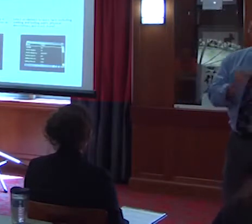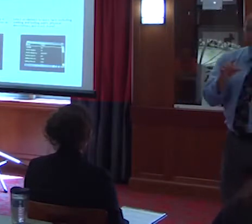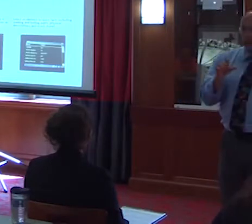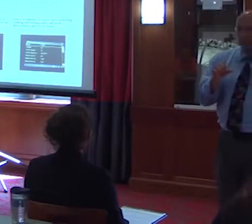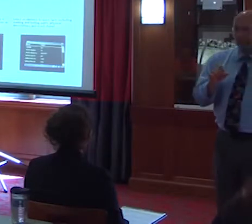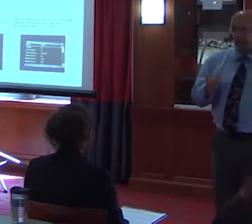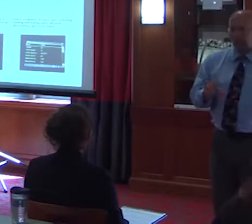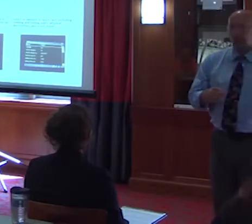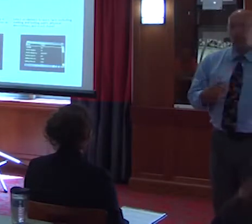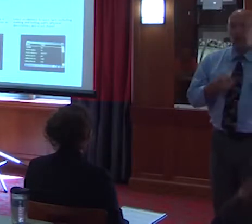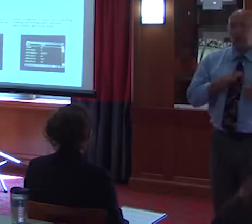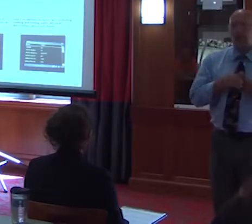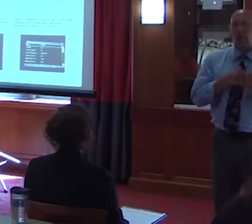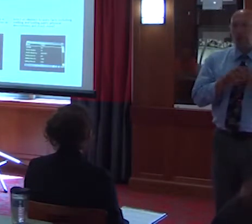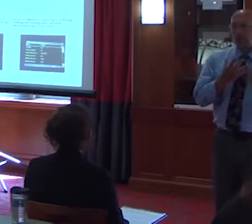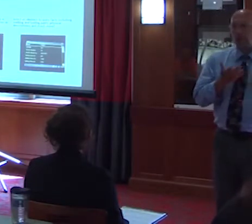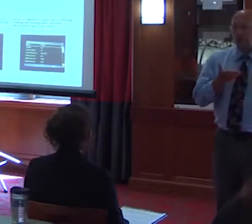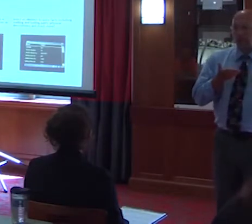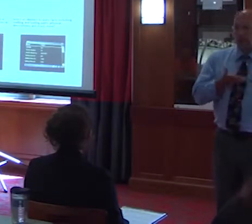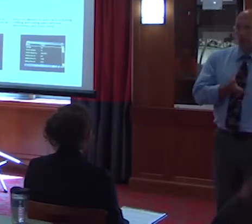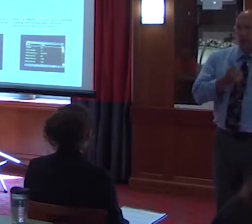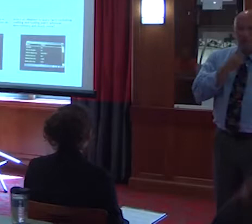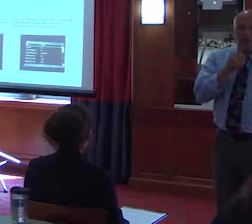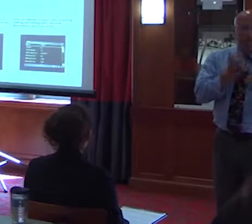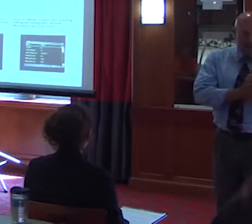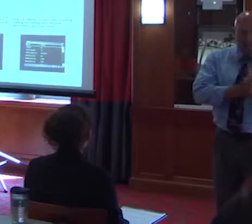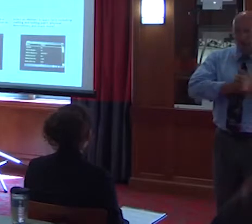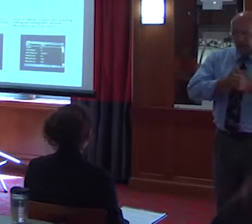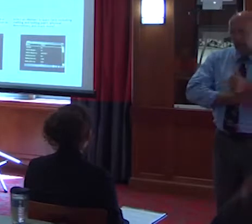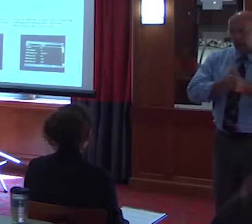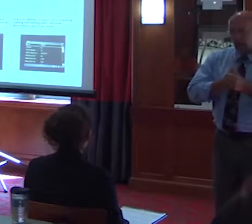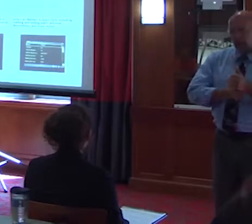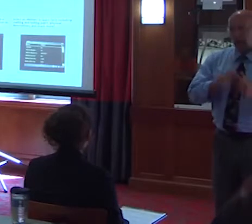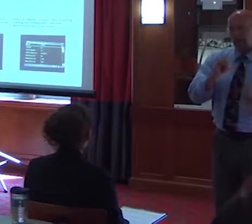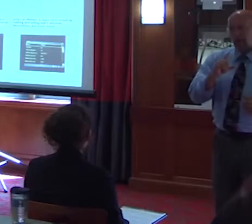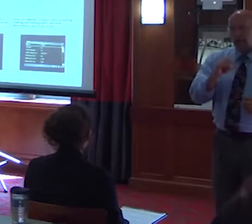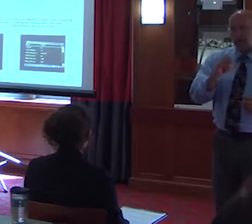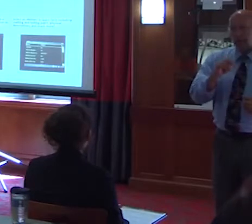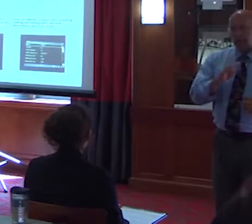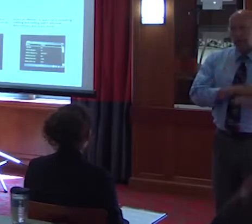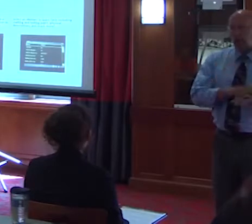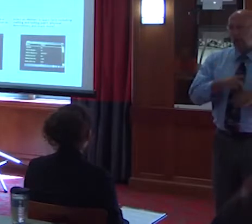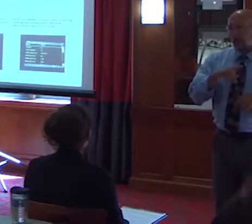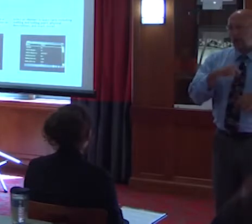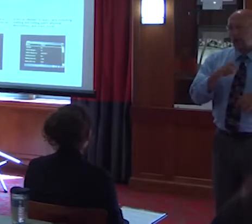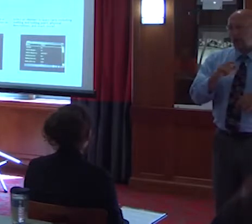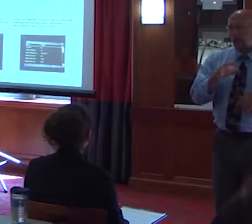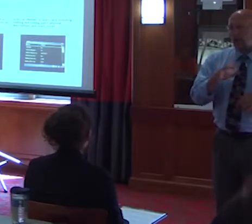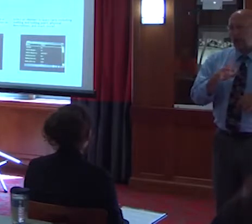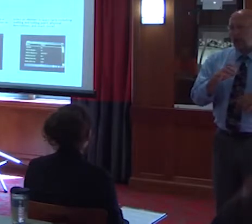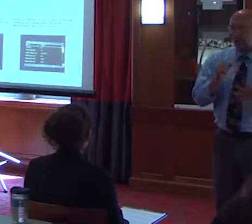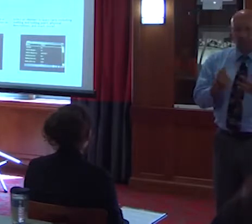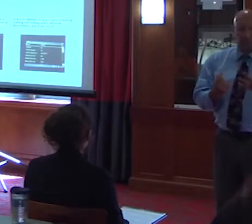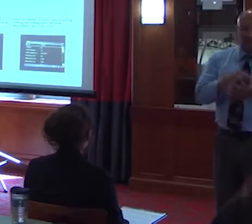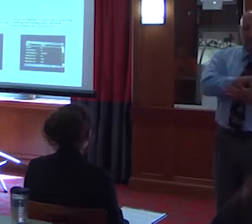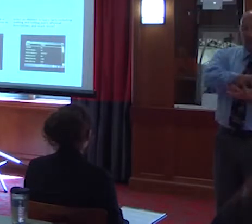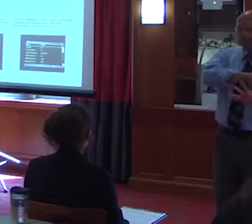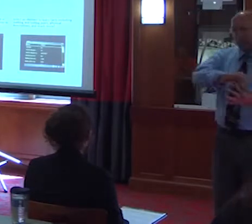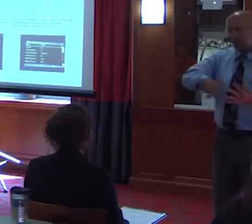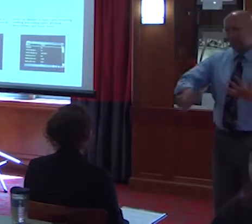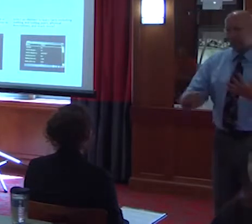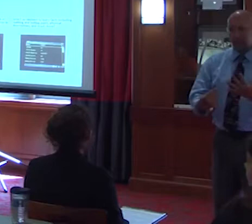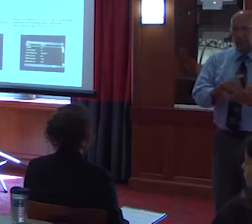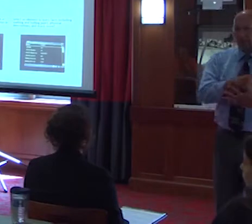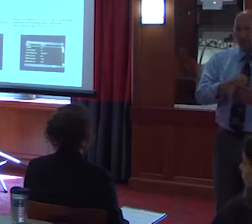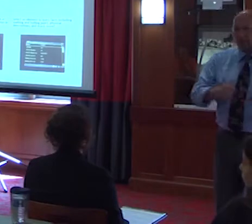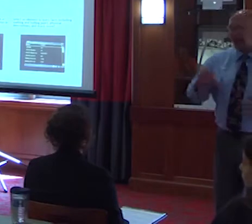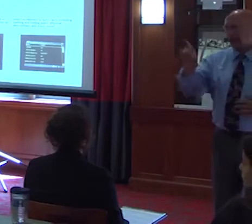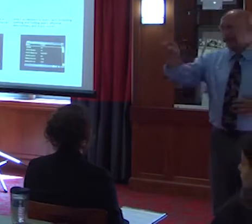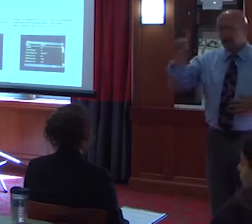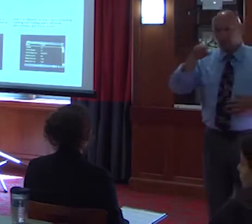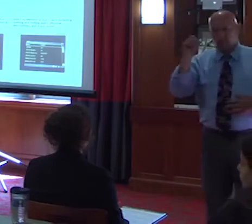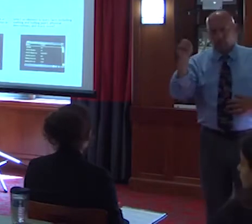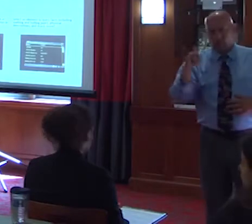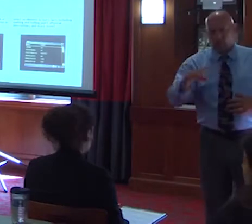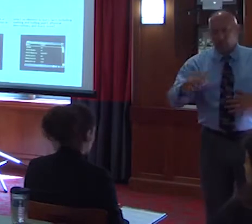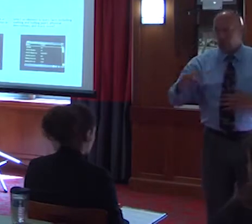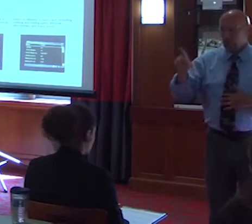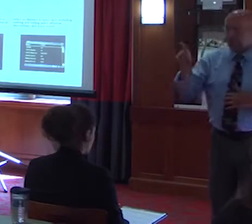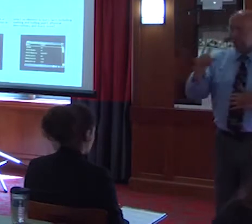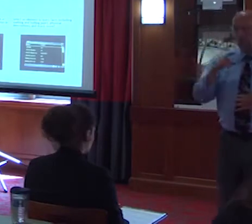This is to check to make sure you understand